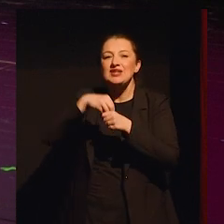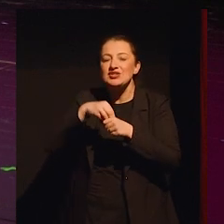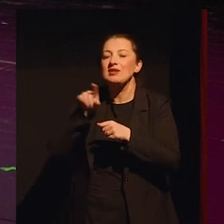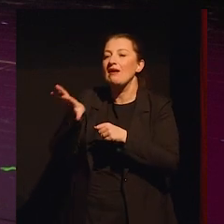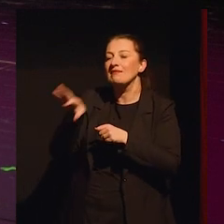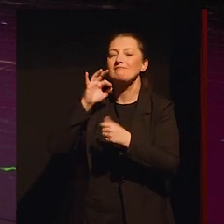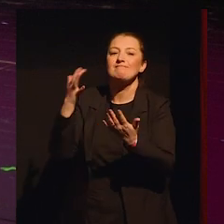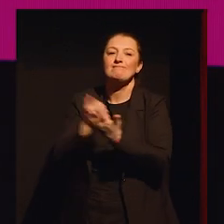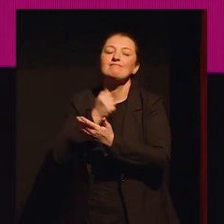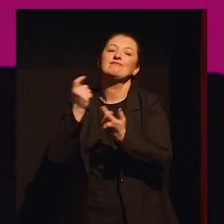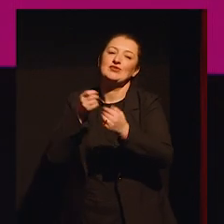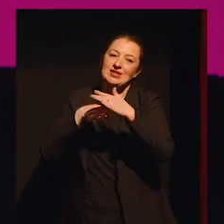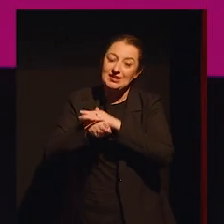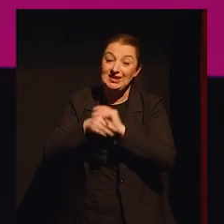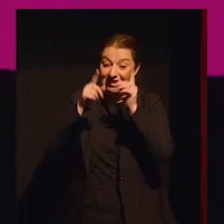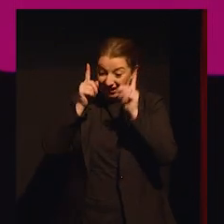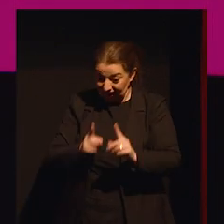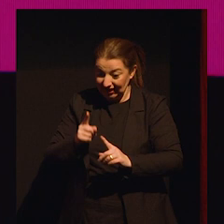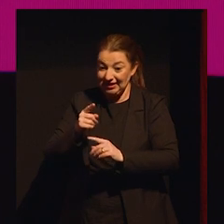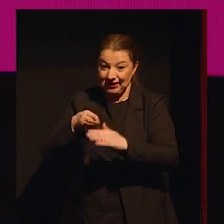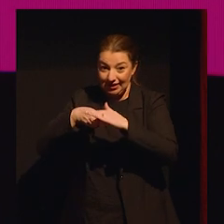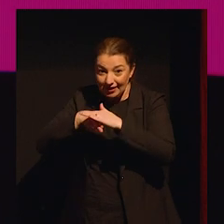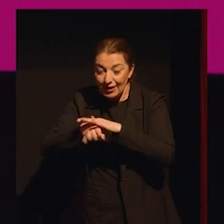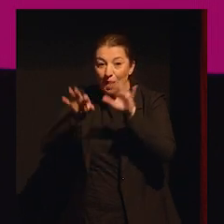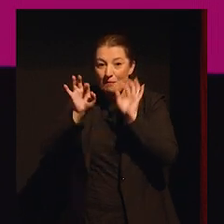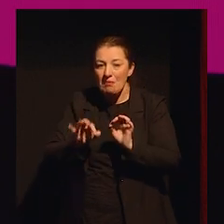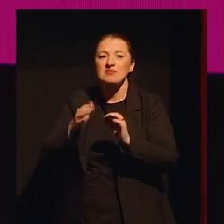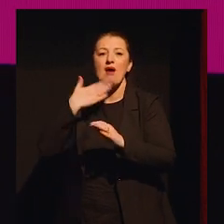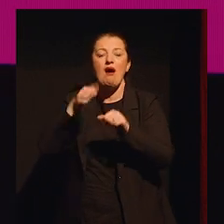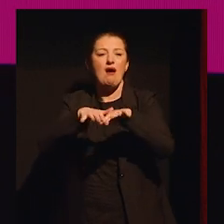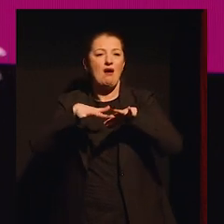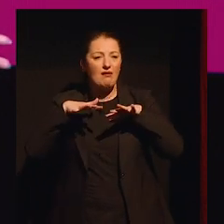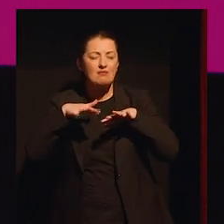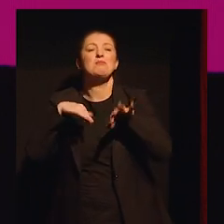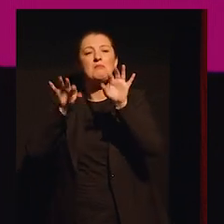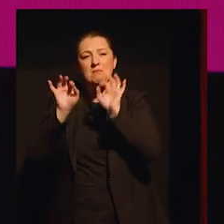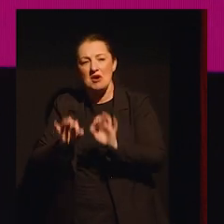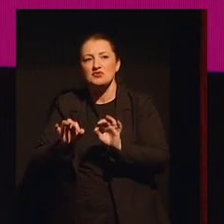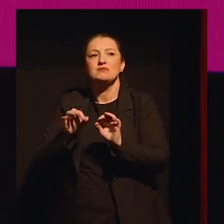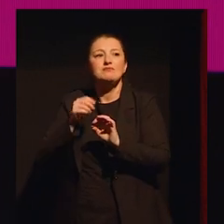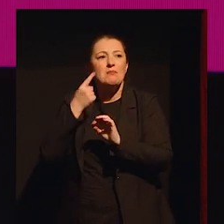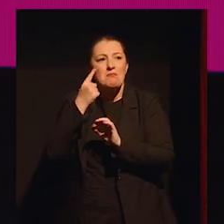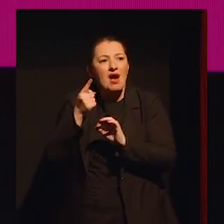selected the game of the year by Apple. I took the first step into the sector. I started to participate in conferences. And I saw only men.